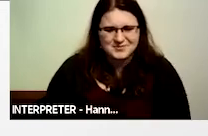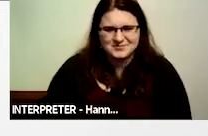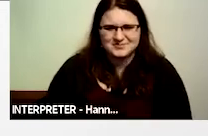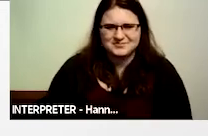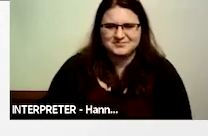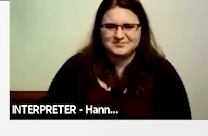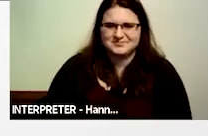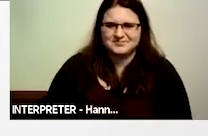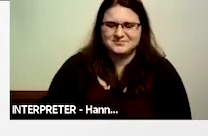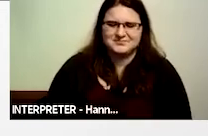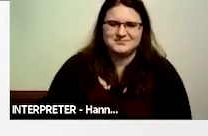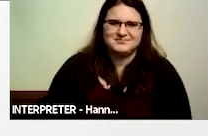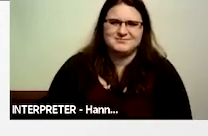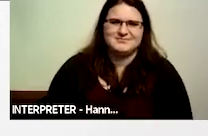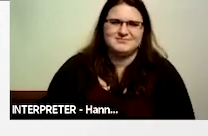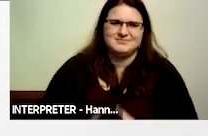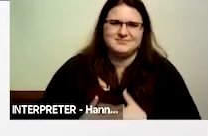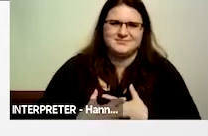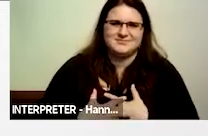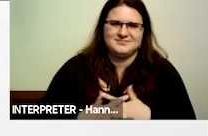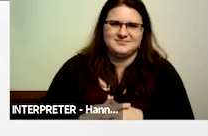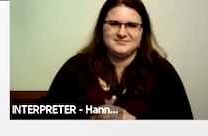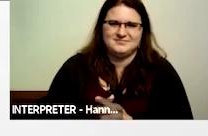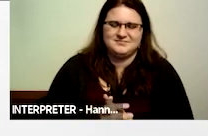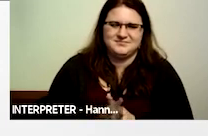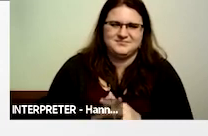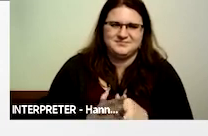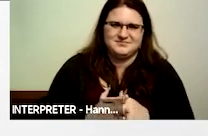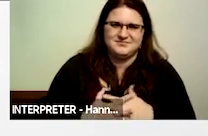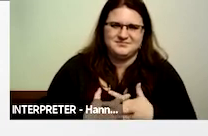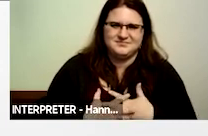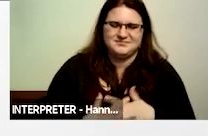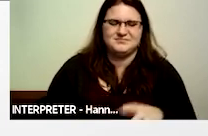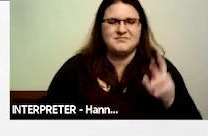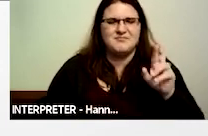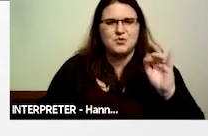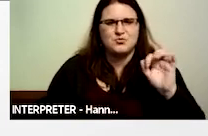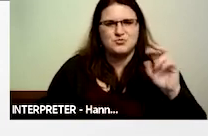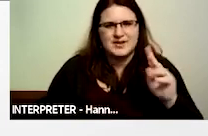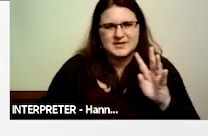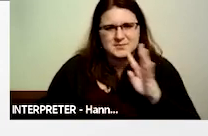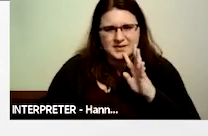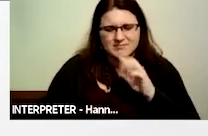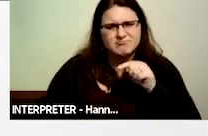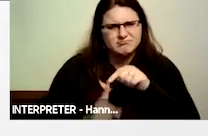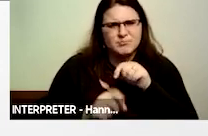Rick Mislan: It is this stretch that I think in in the year deal. You're doing it for a university. Imagine this in the corporate culture.